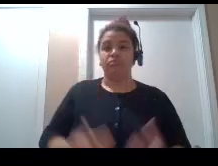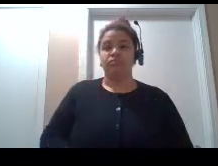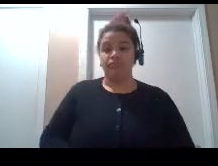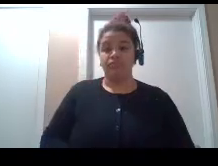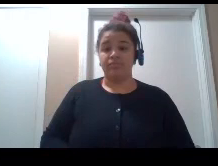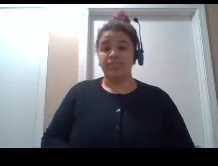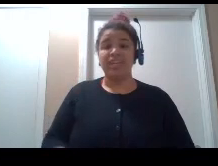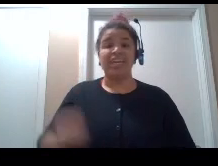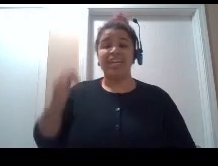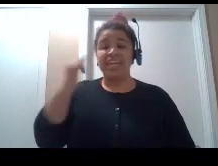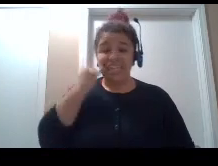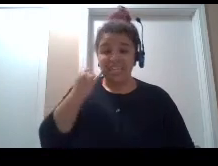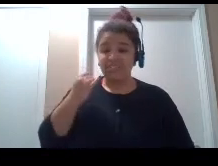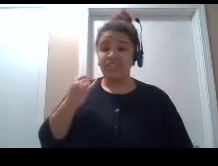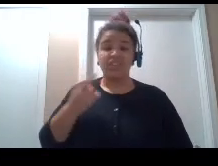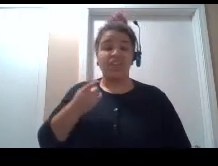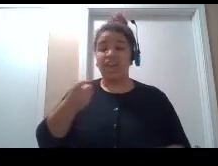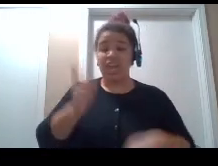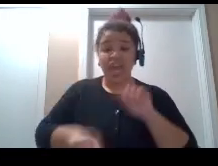can be notified ahead of time.